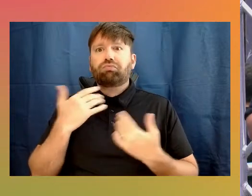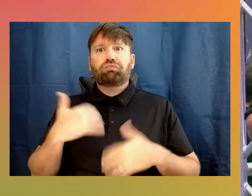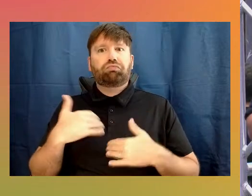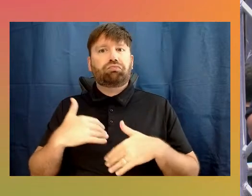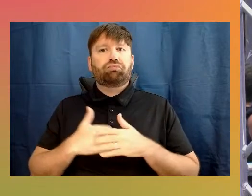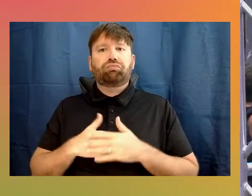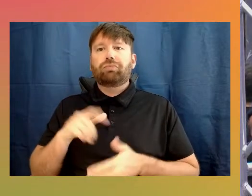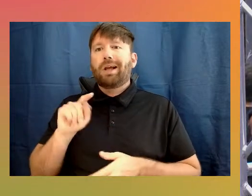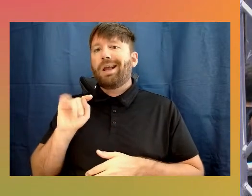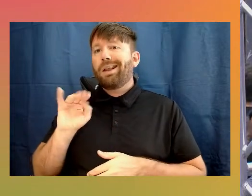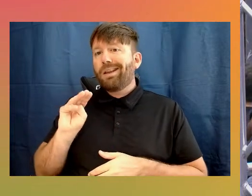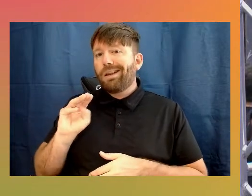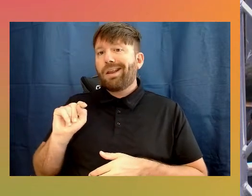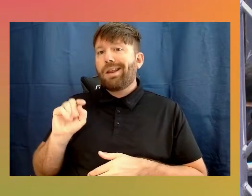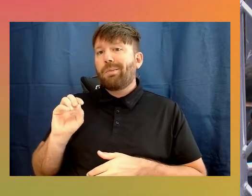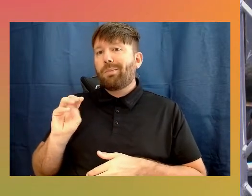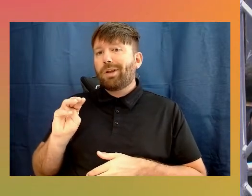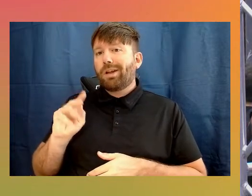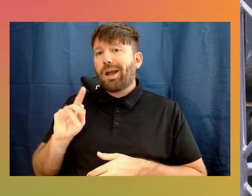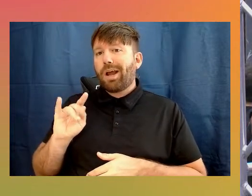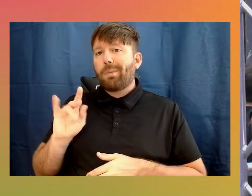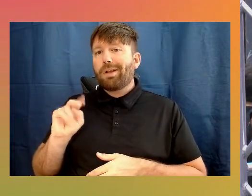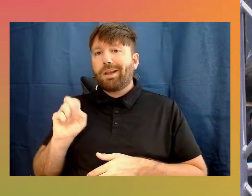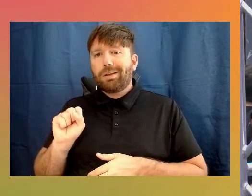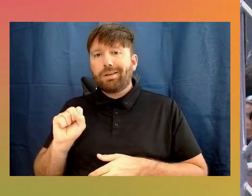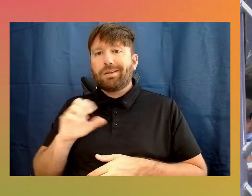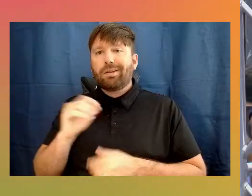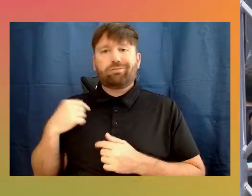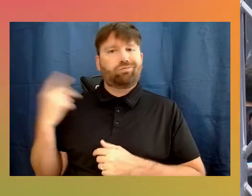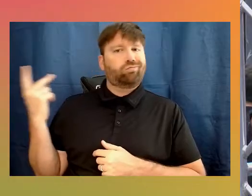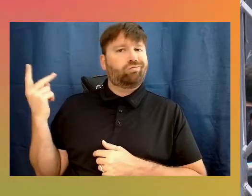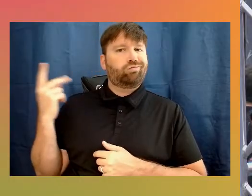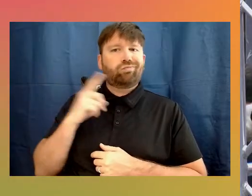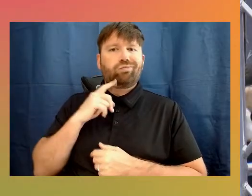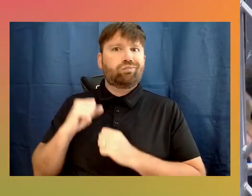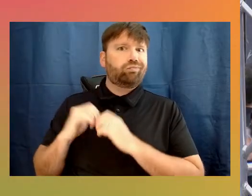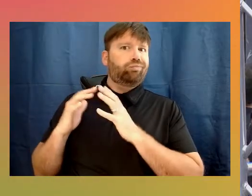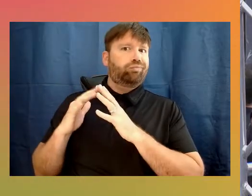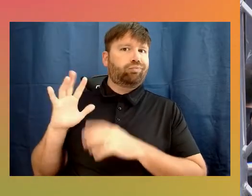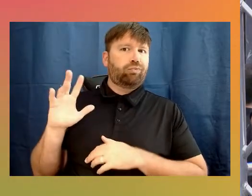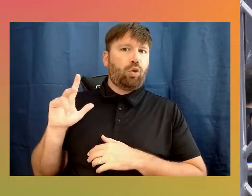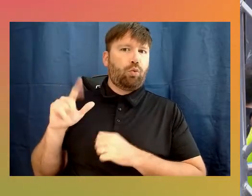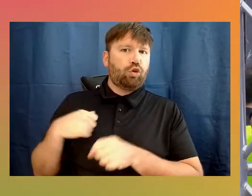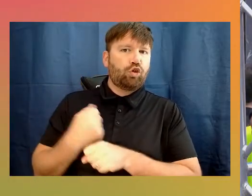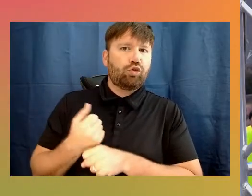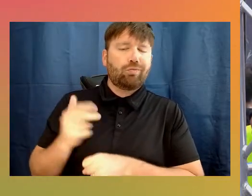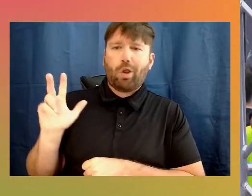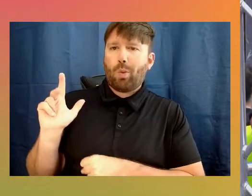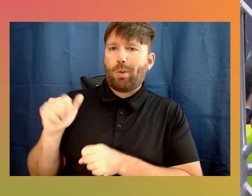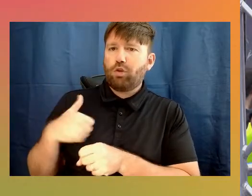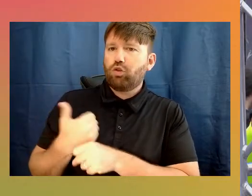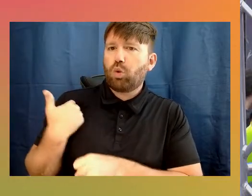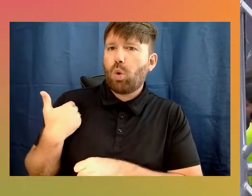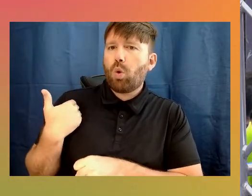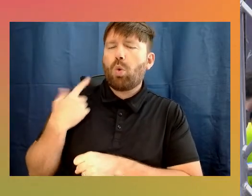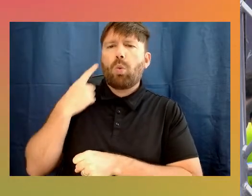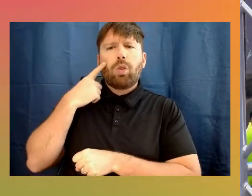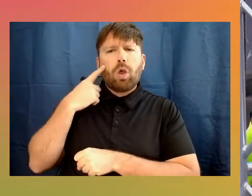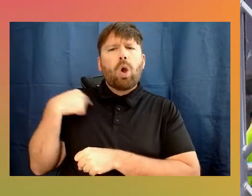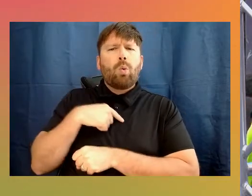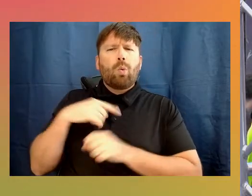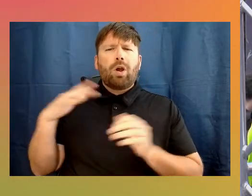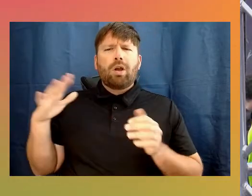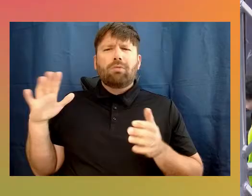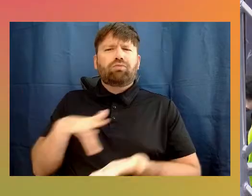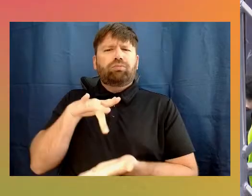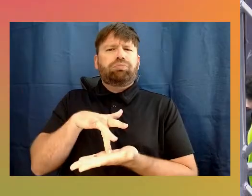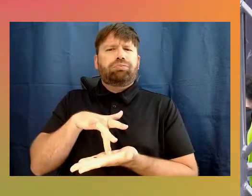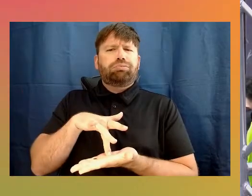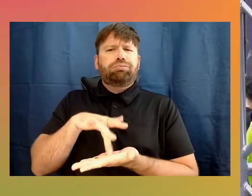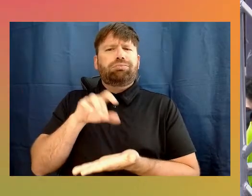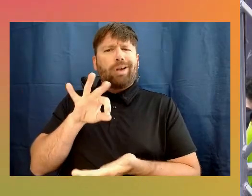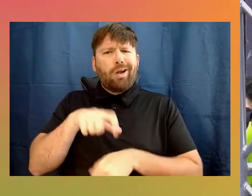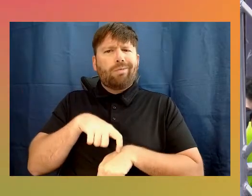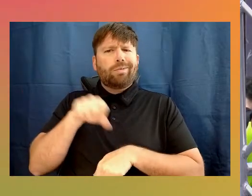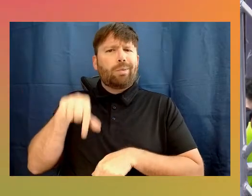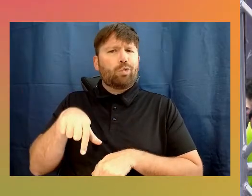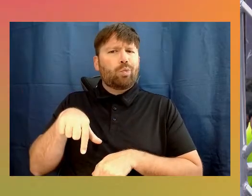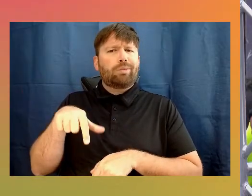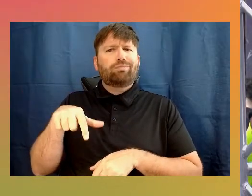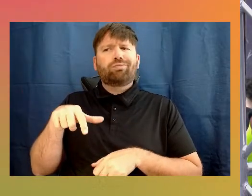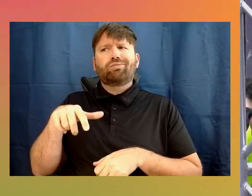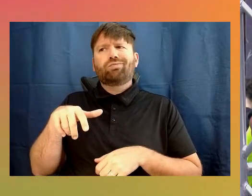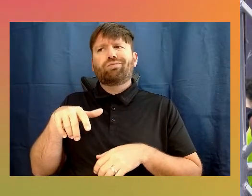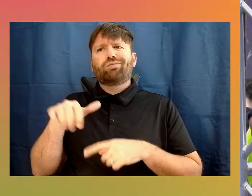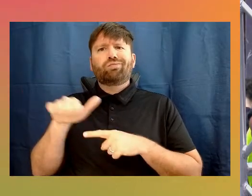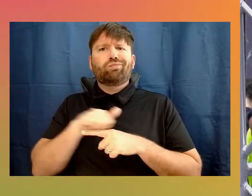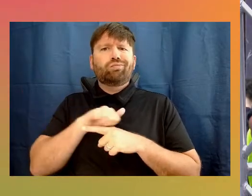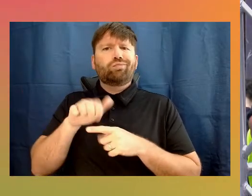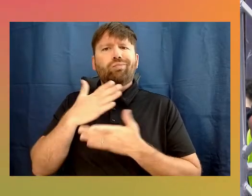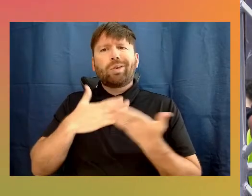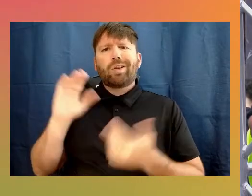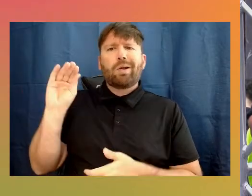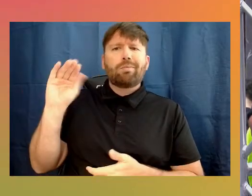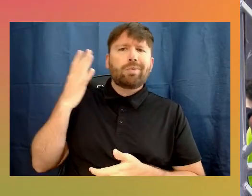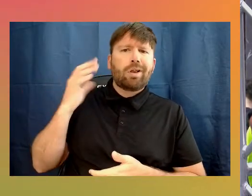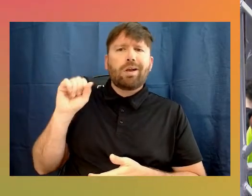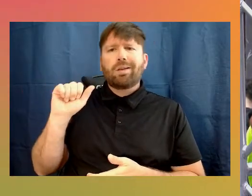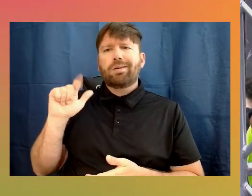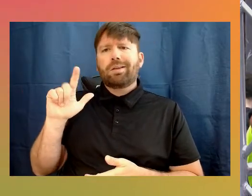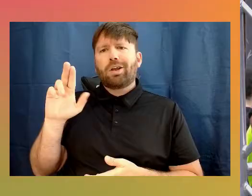YEARS THAT HAVE PASSED.